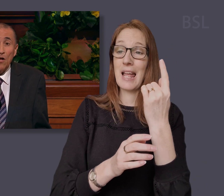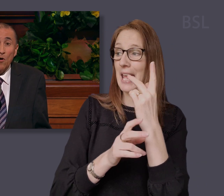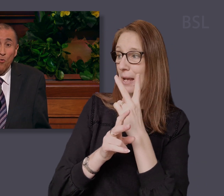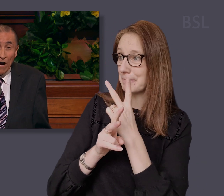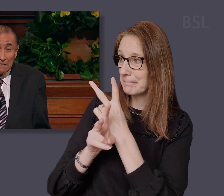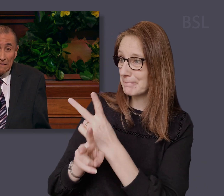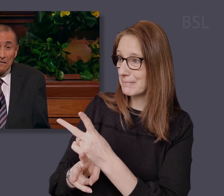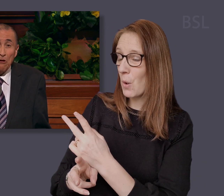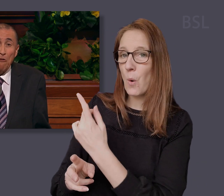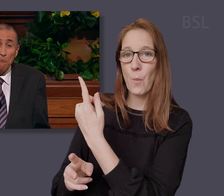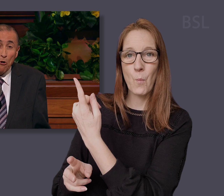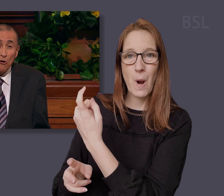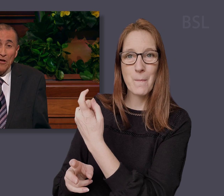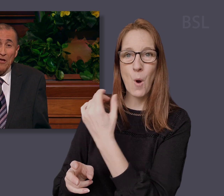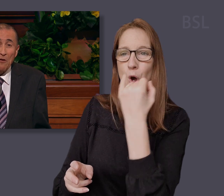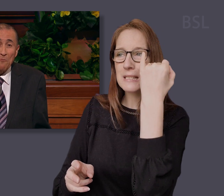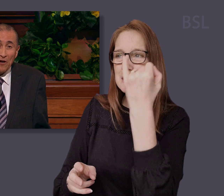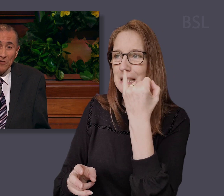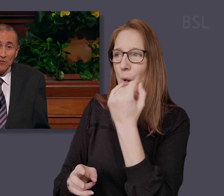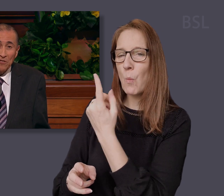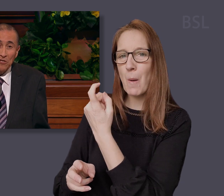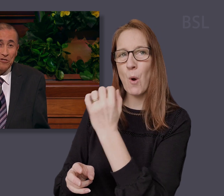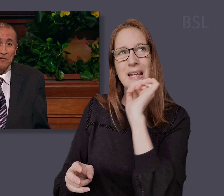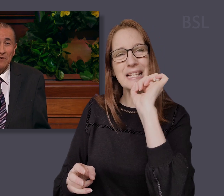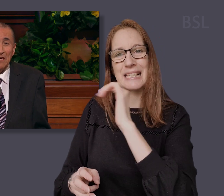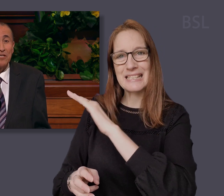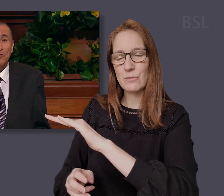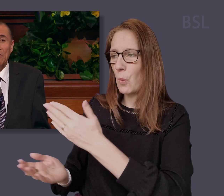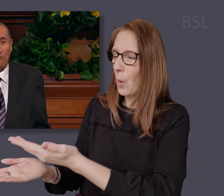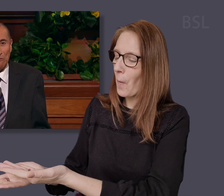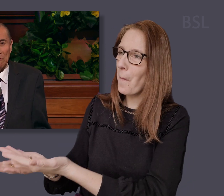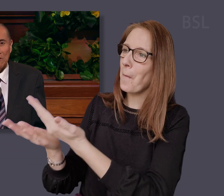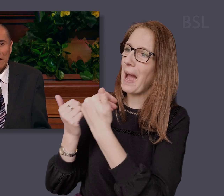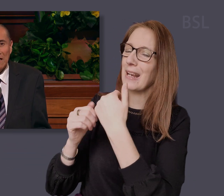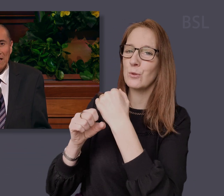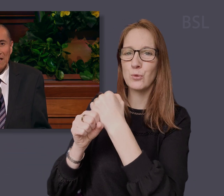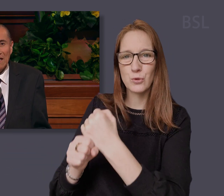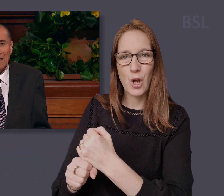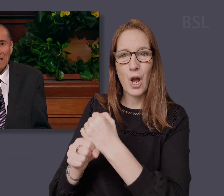one more precious sheep into His fold.